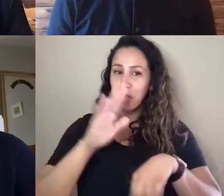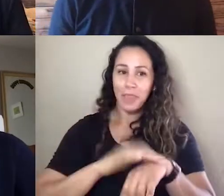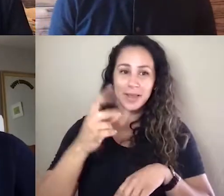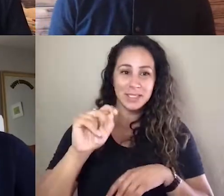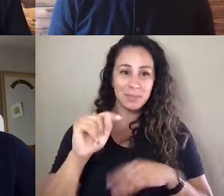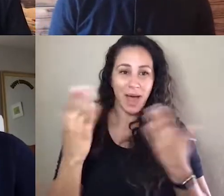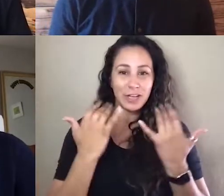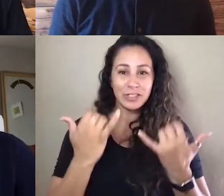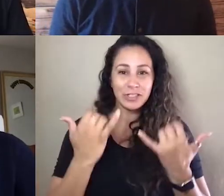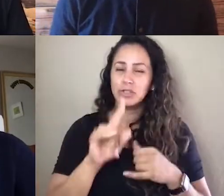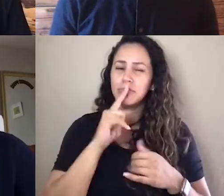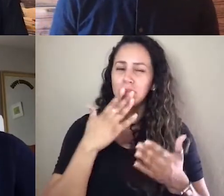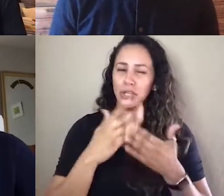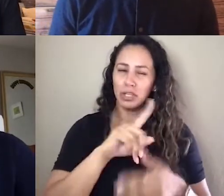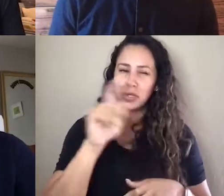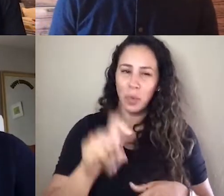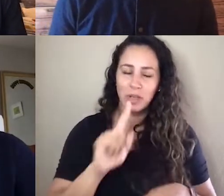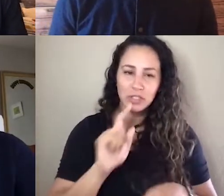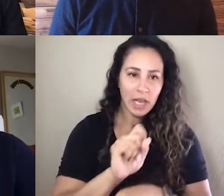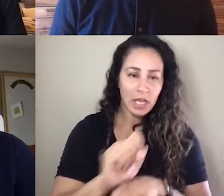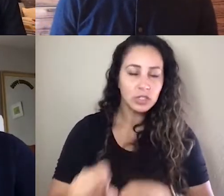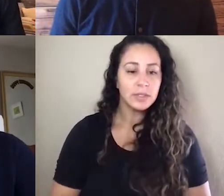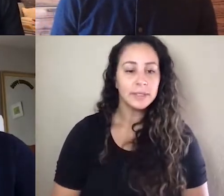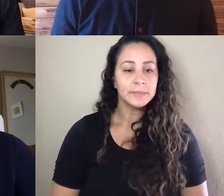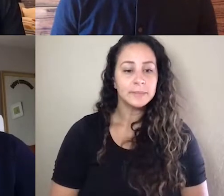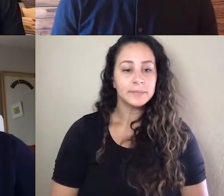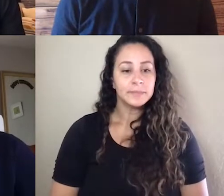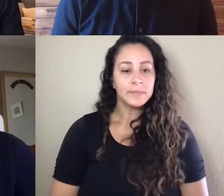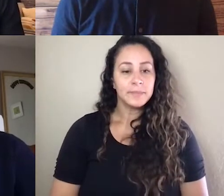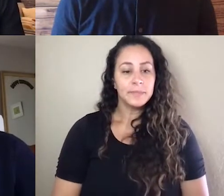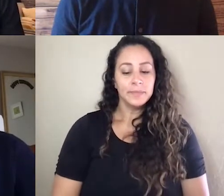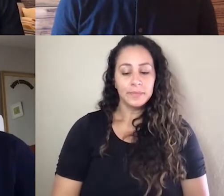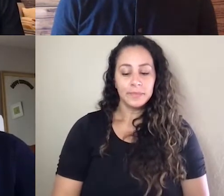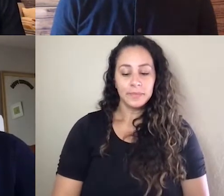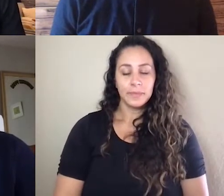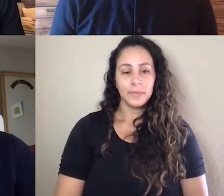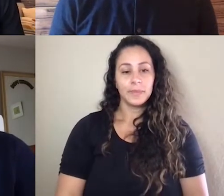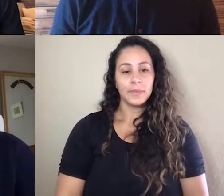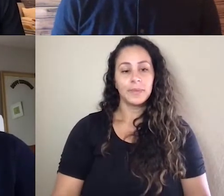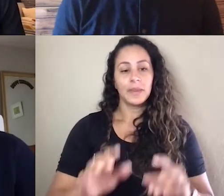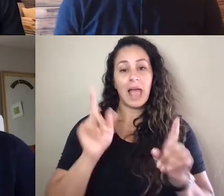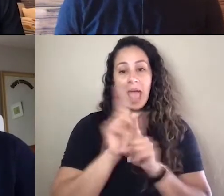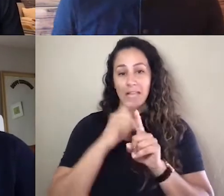AS WE THINK ABOUT THE FUTURE OF CONTENT APPS HERE AT